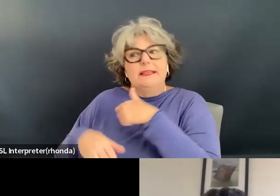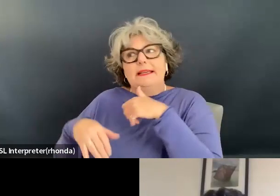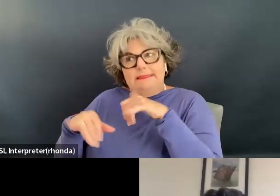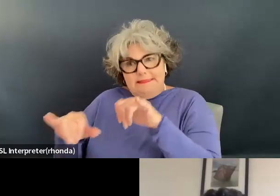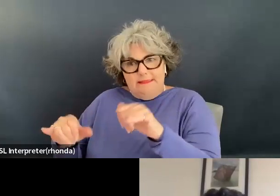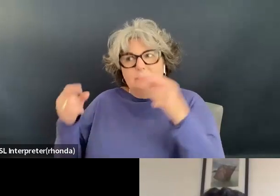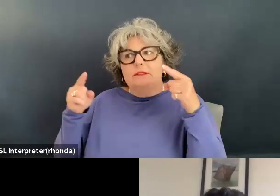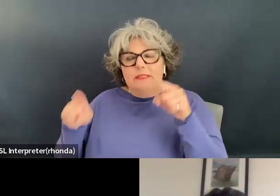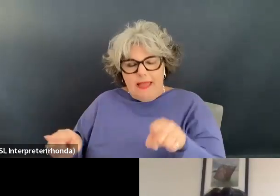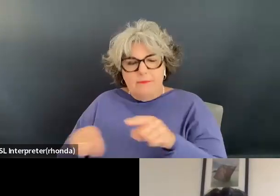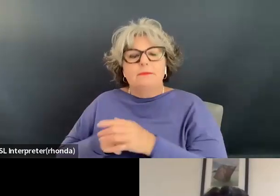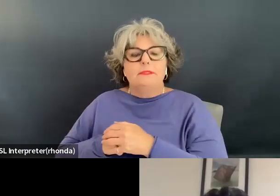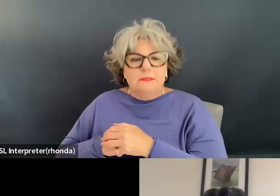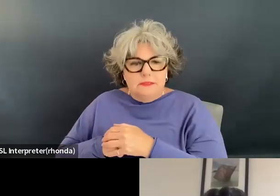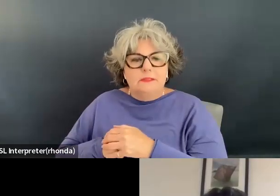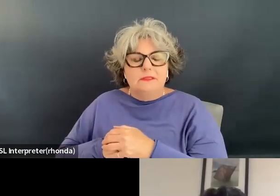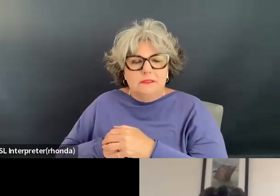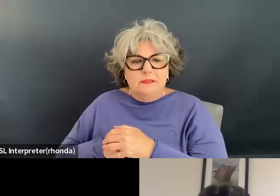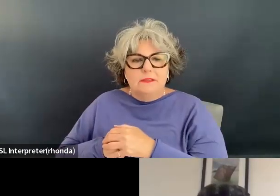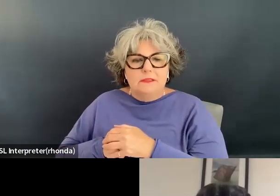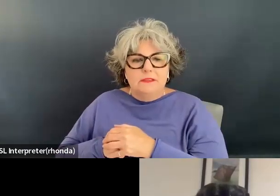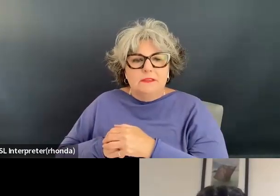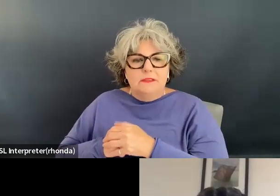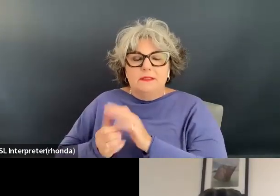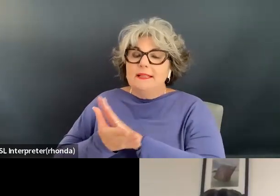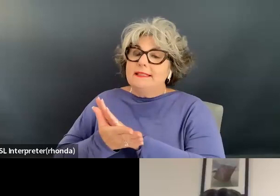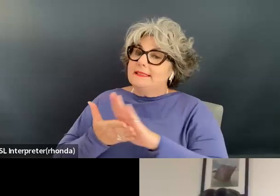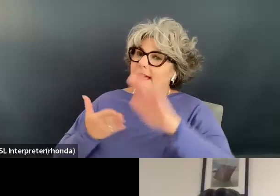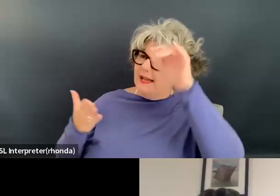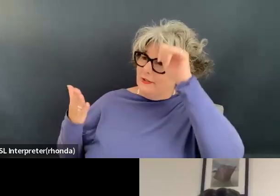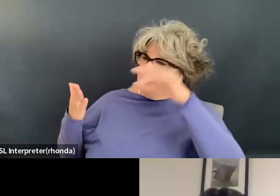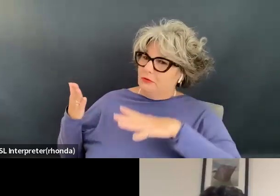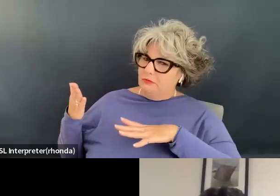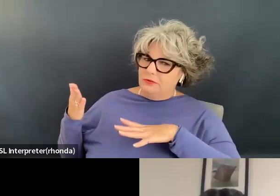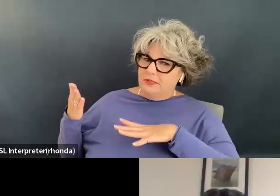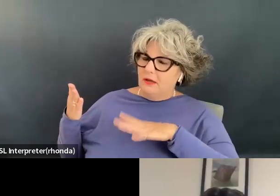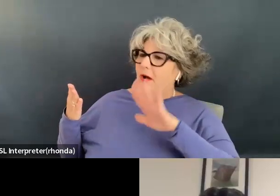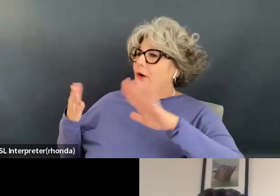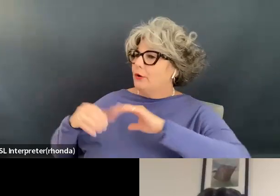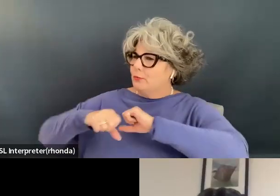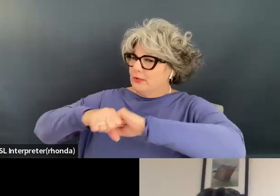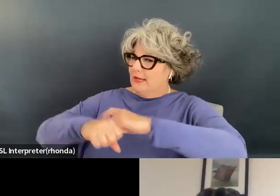I mean, it seems that it's nice to say to a man that you are protecting us, taking care of us.